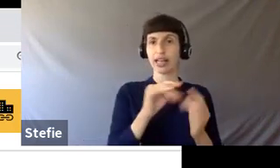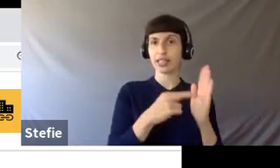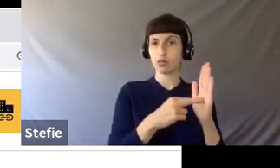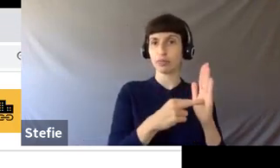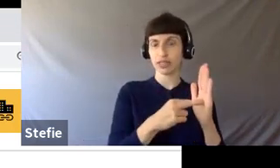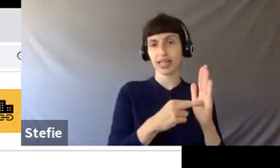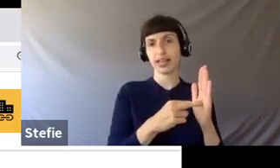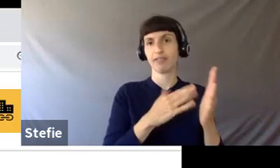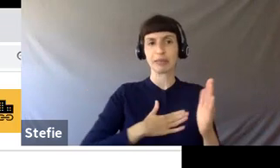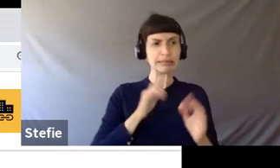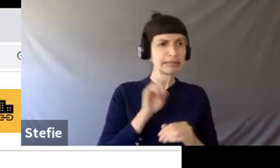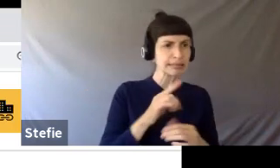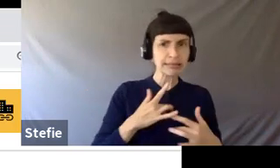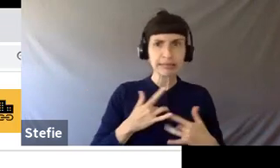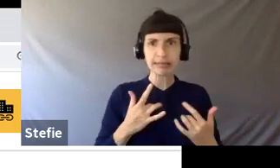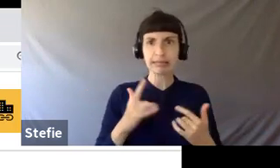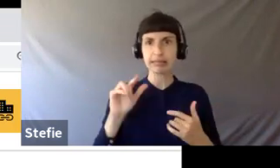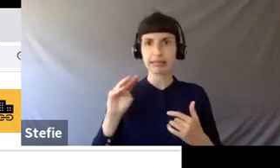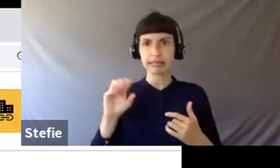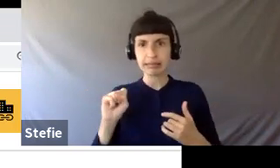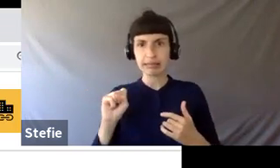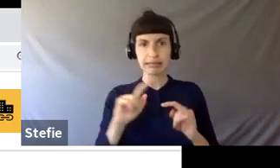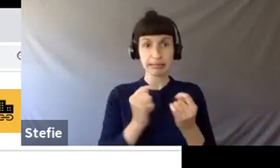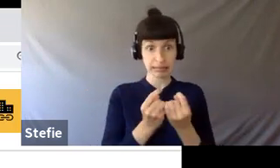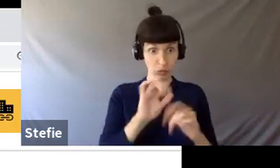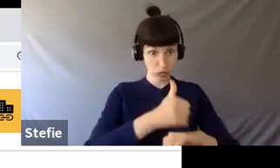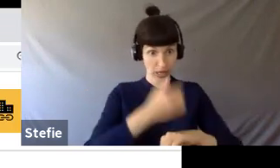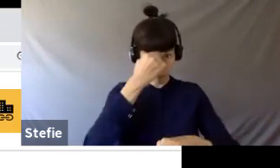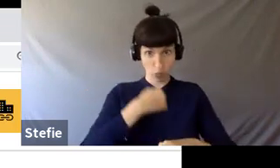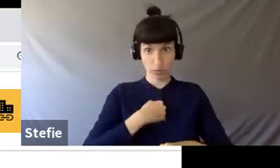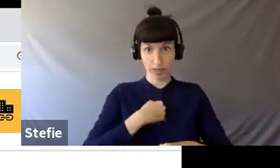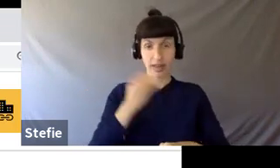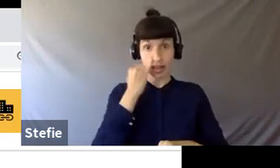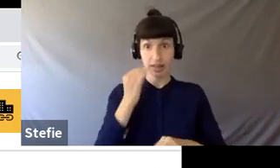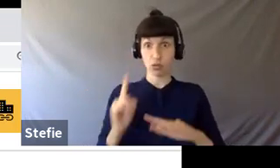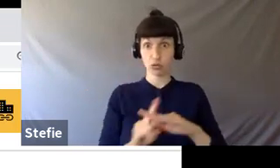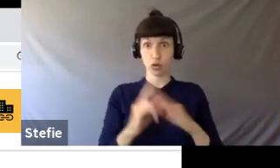see where your district is at; they may have already created an account for you. Please, talk with your administrator